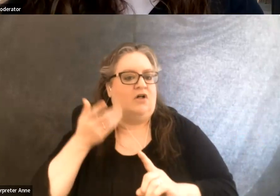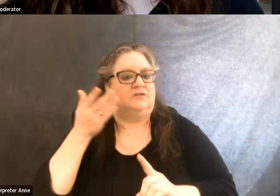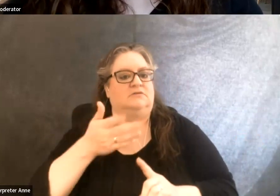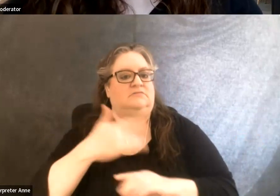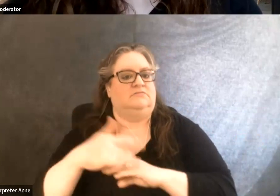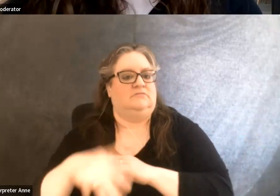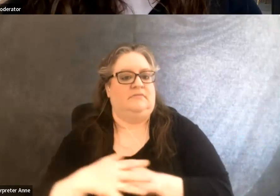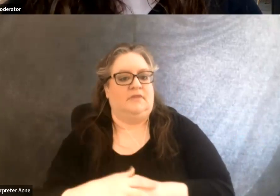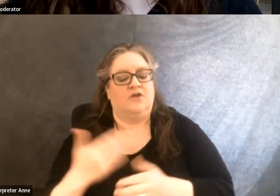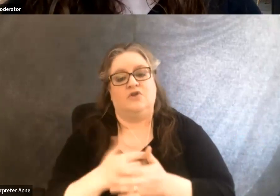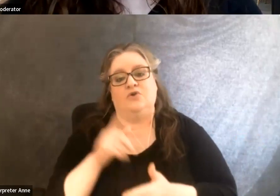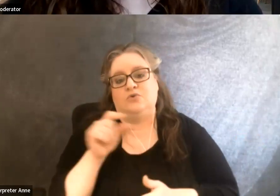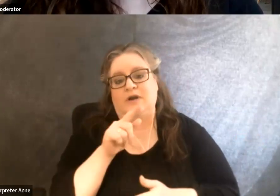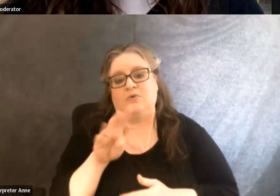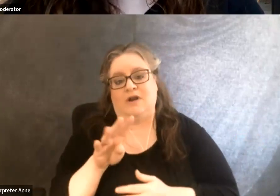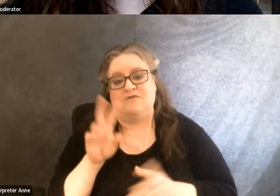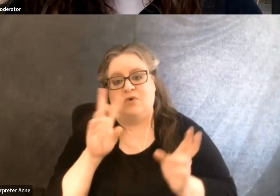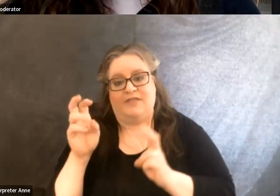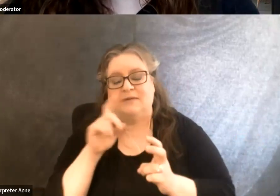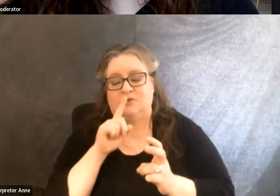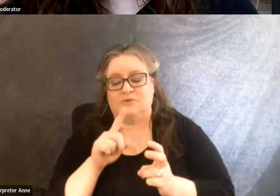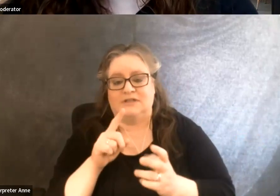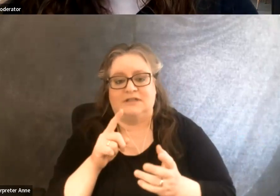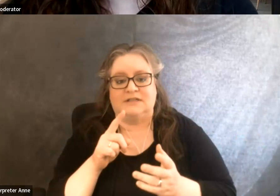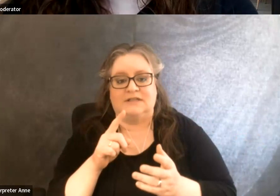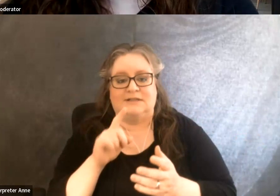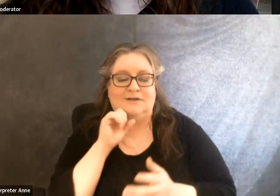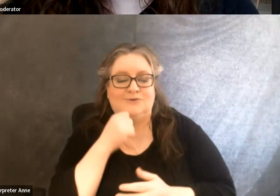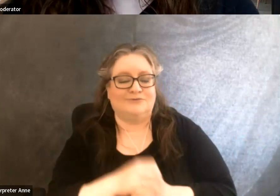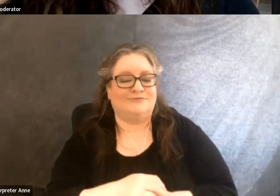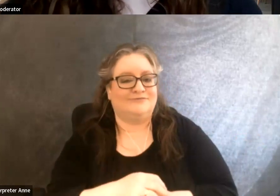The new 2024 theme looks really neat and cool